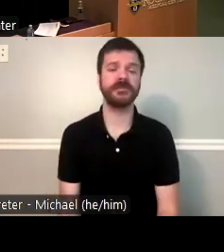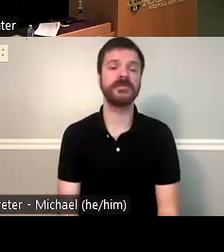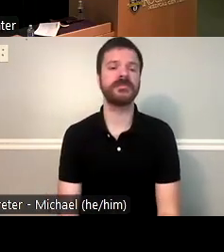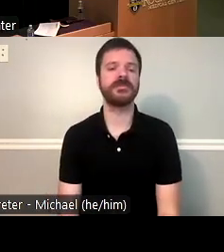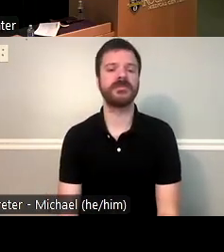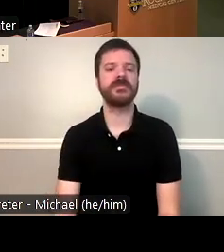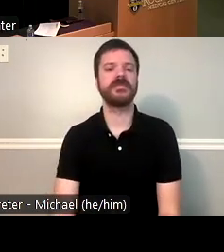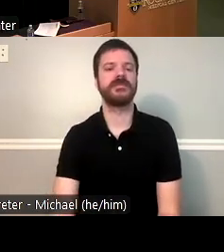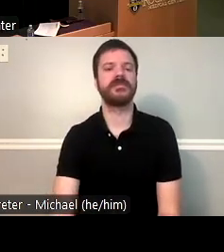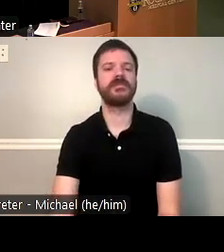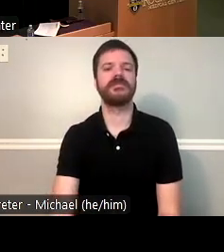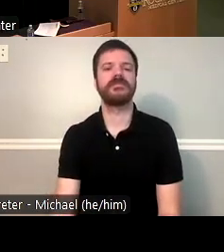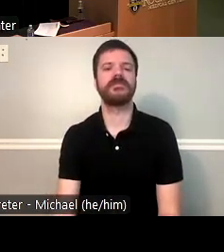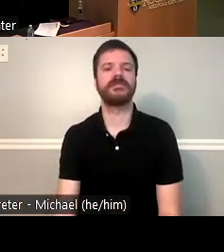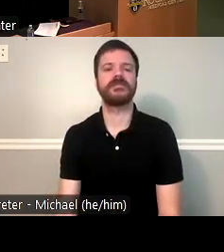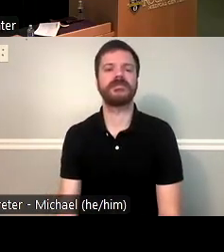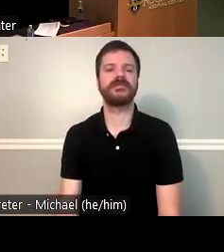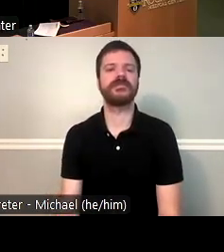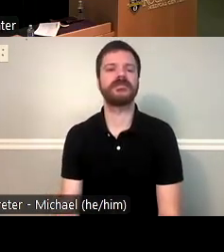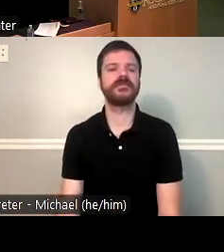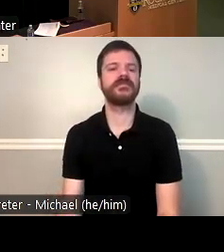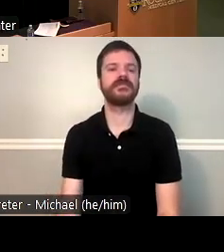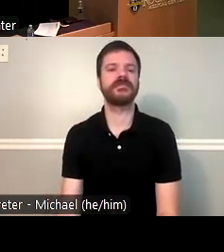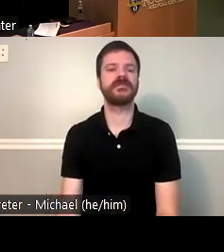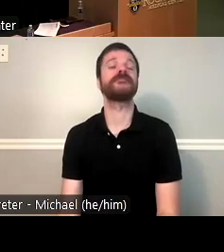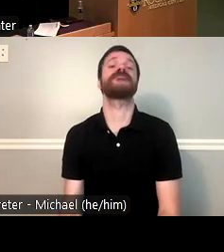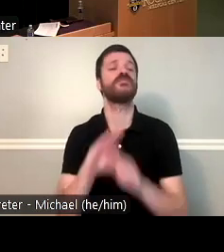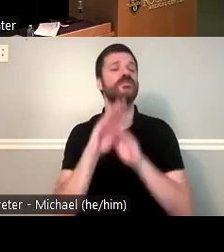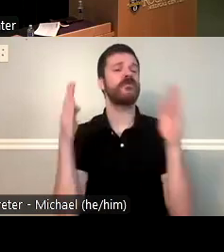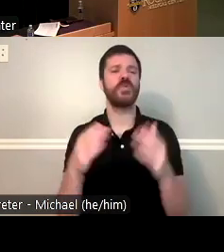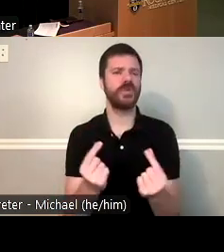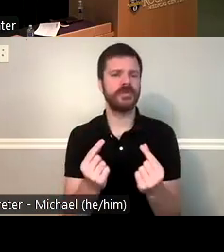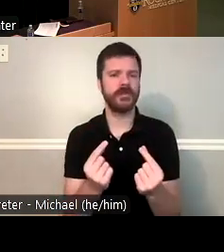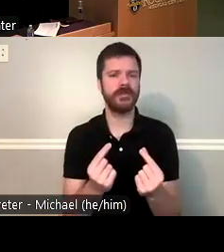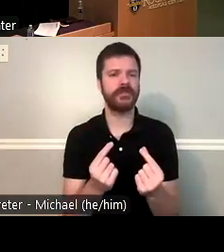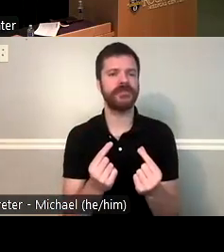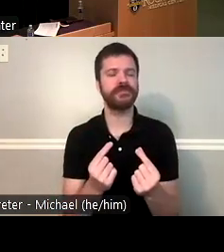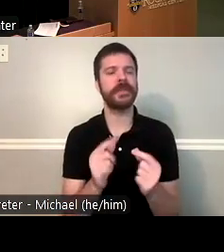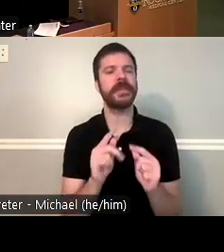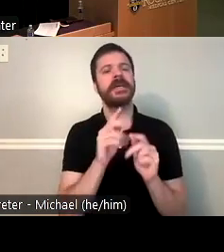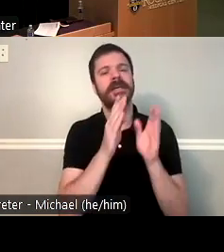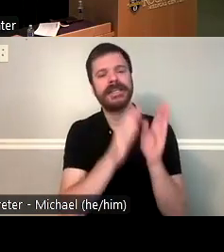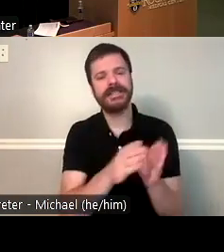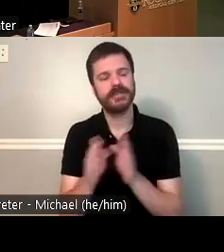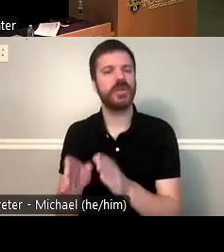um but what I want to focus on is how we can best help bereaved individuals and their families to